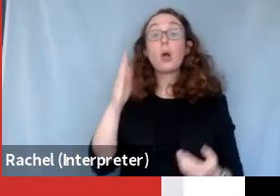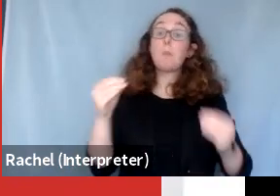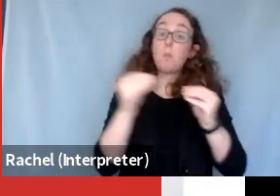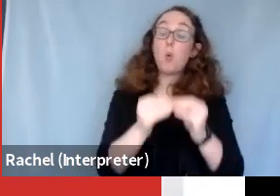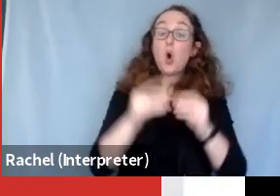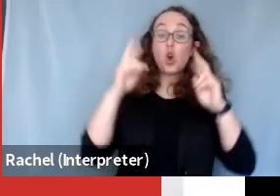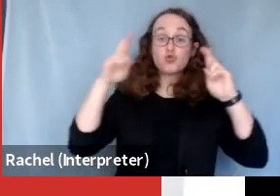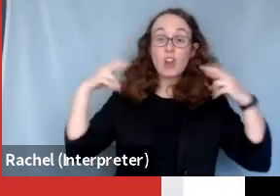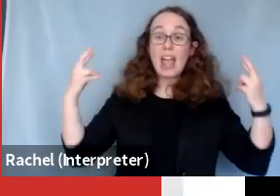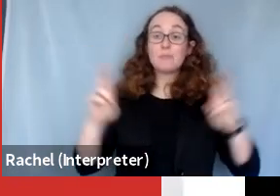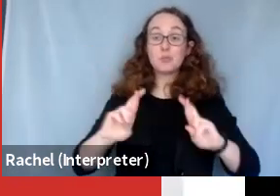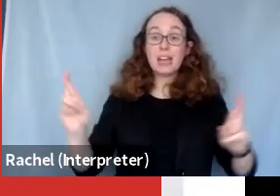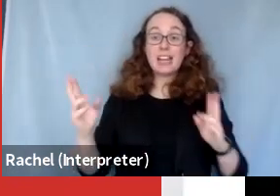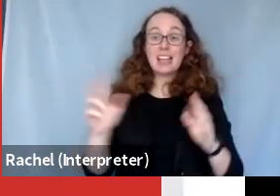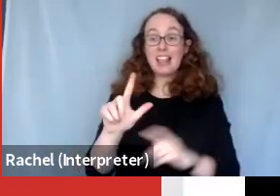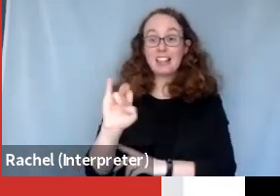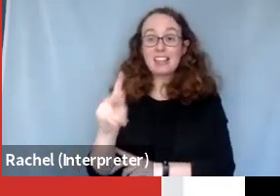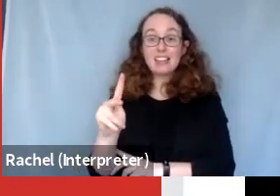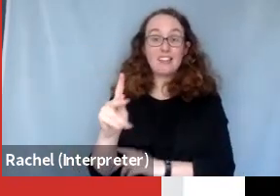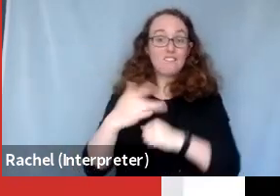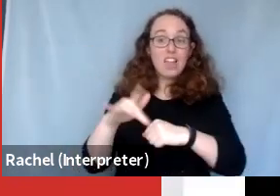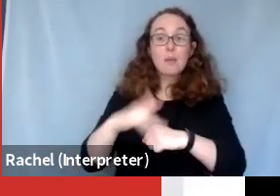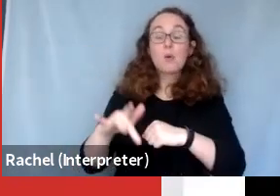There are other sessions being held today as well, so